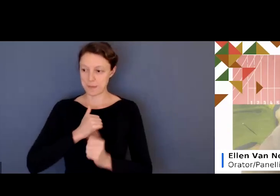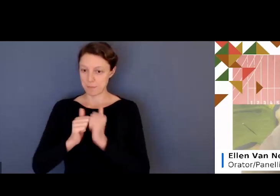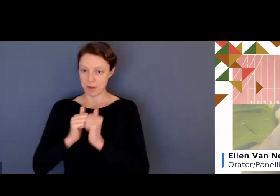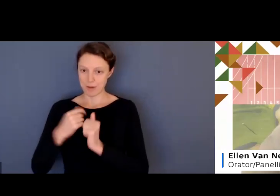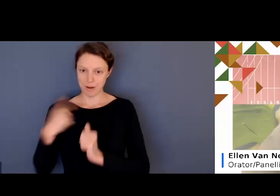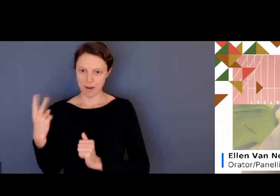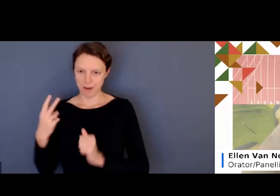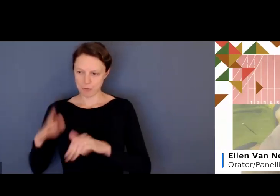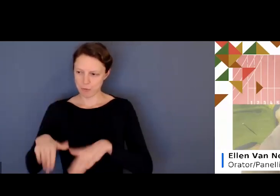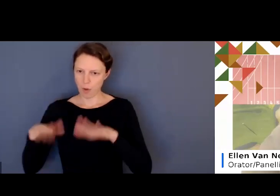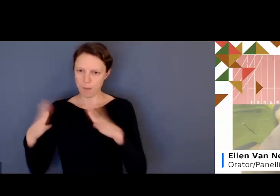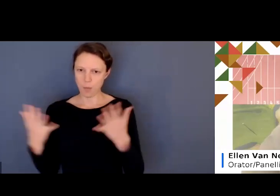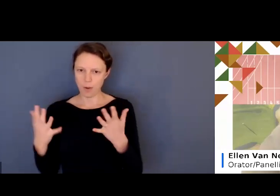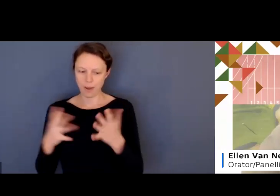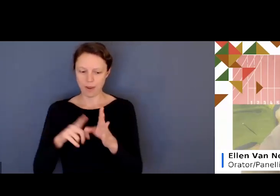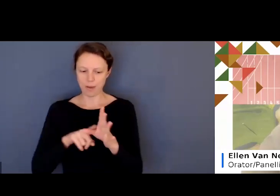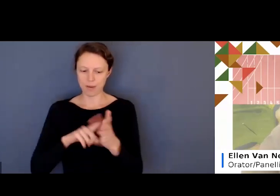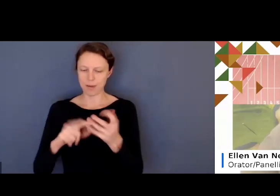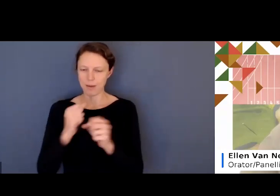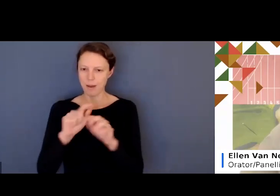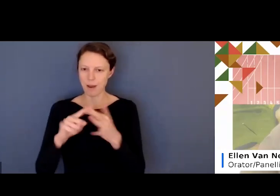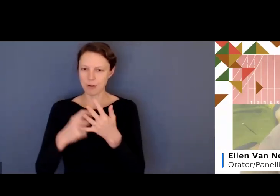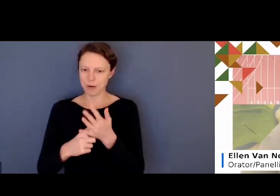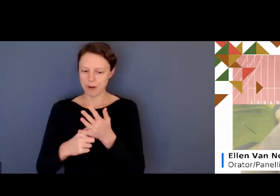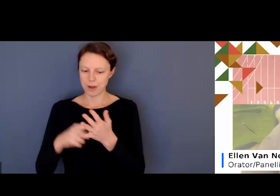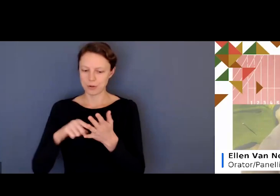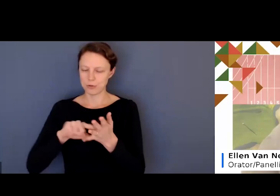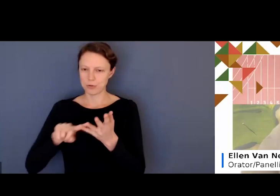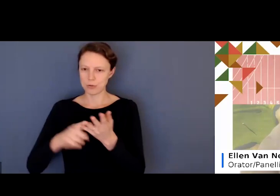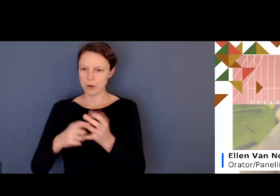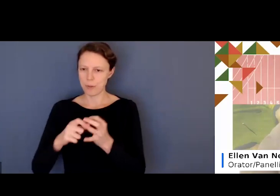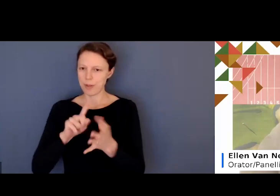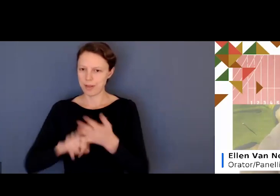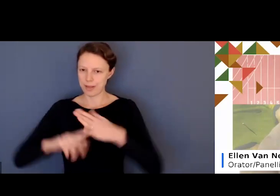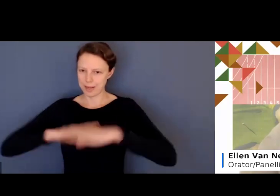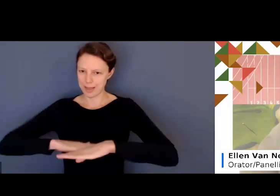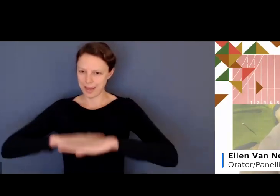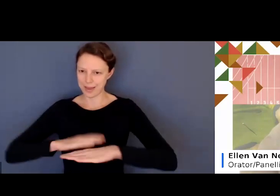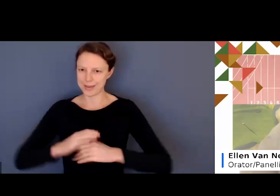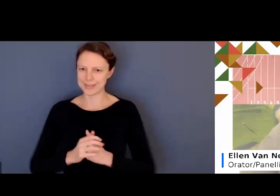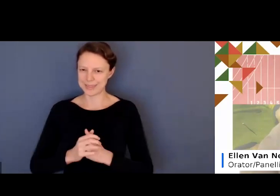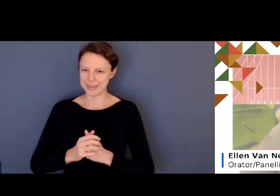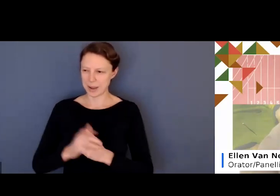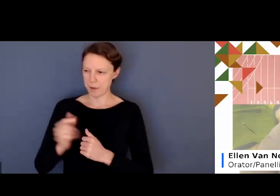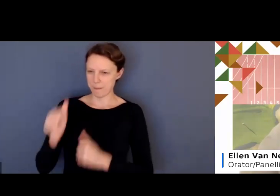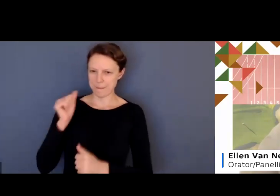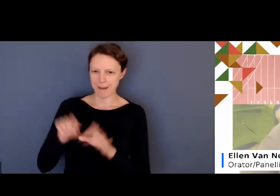north of Meanjin, kicking a ball in the backyard and flicking pages of books